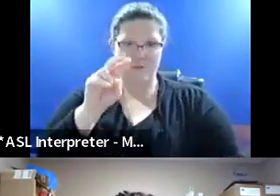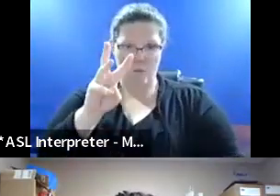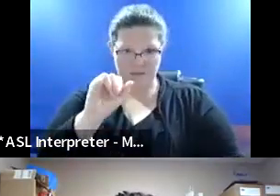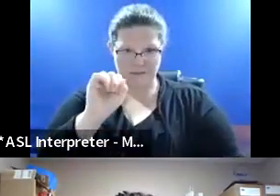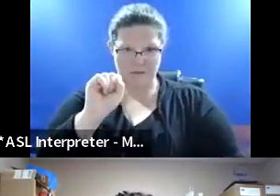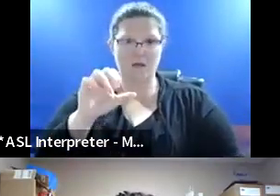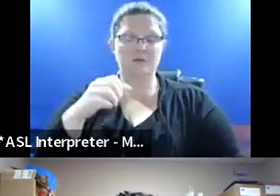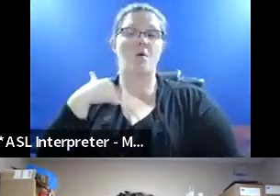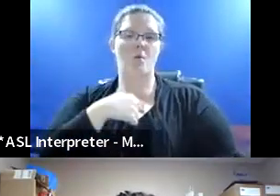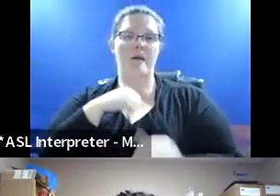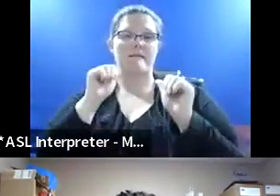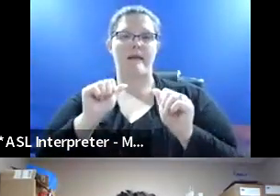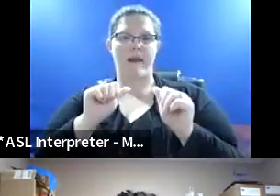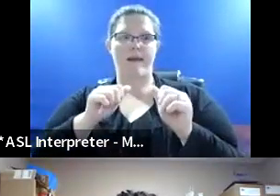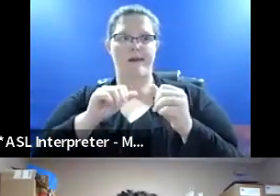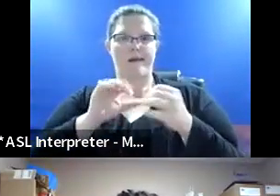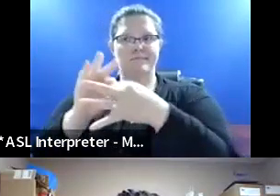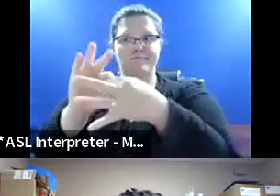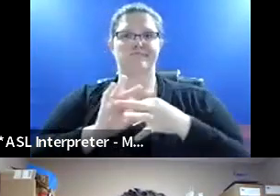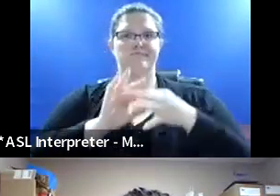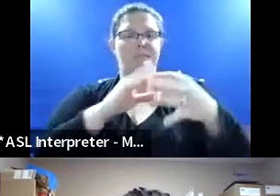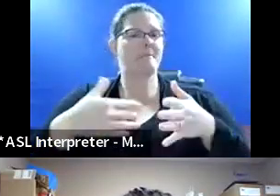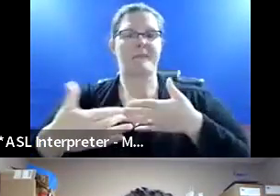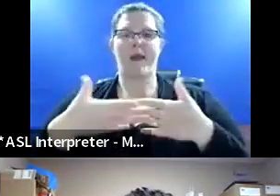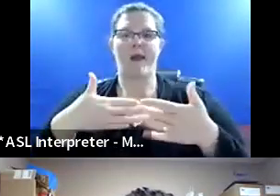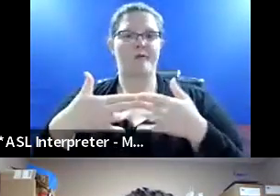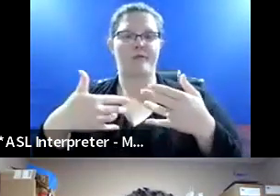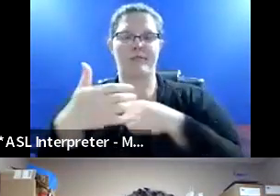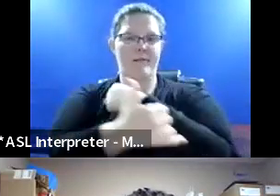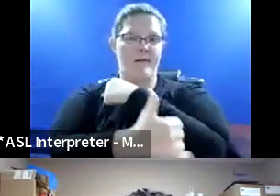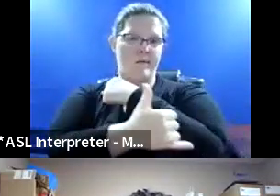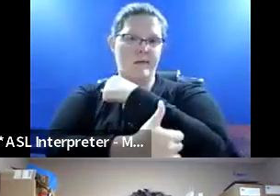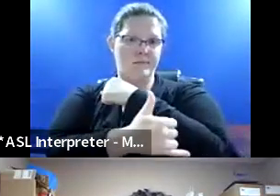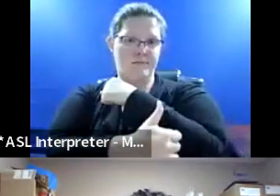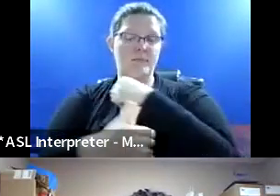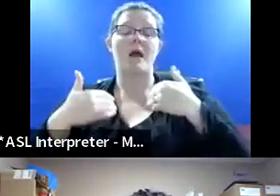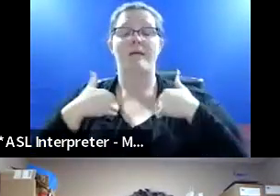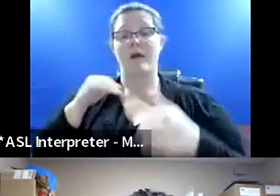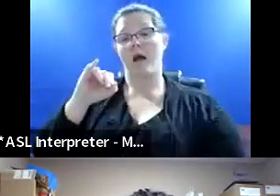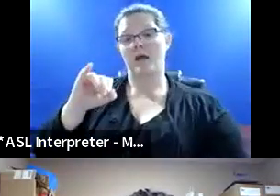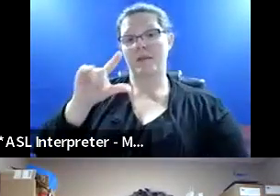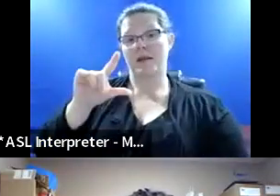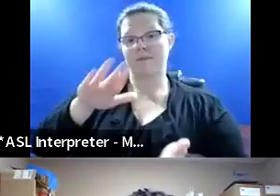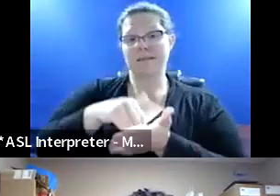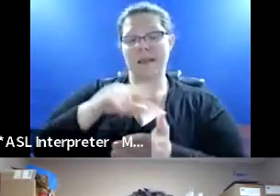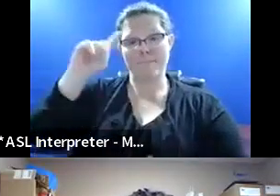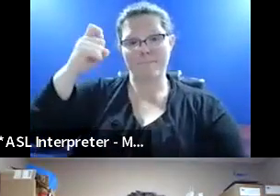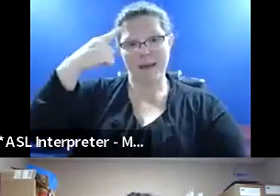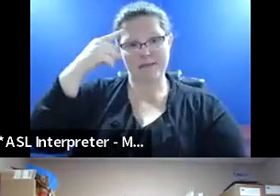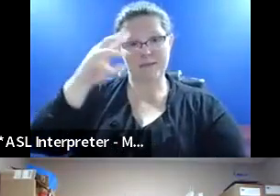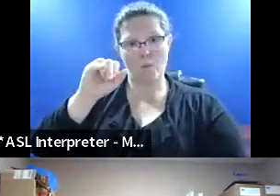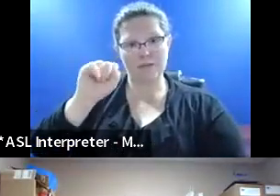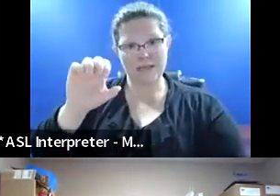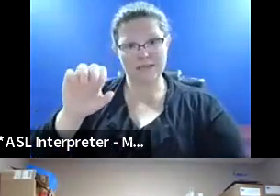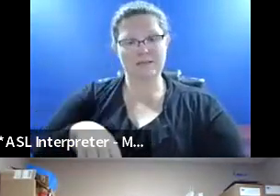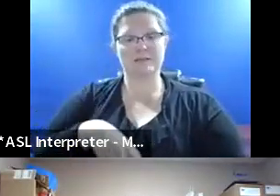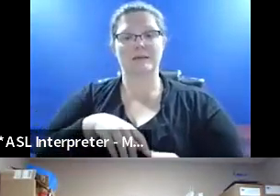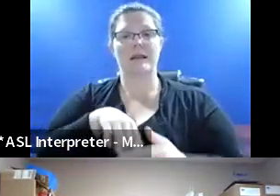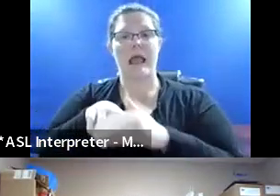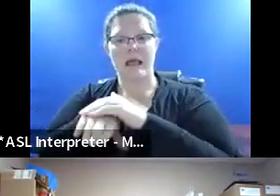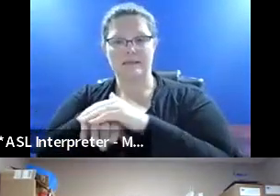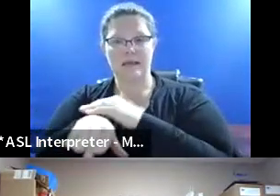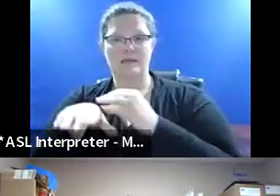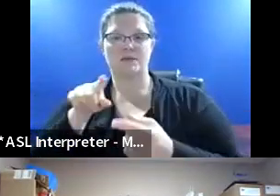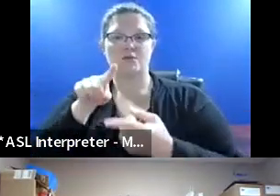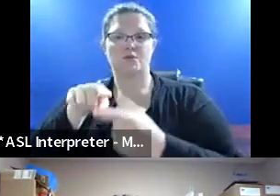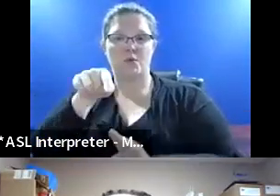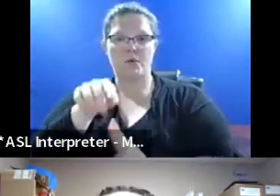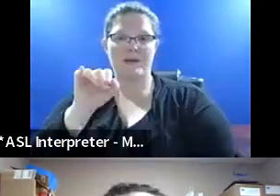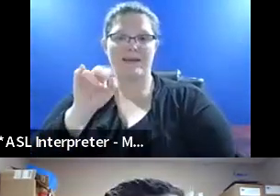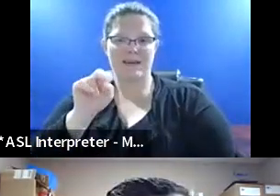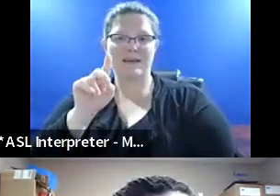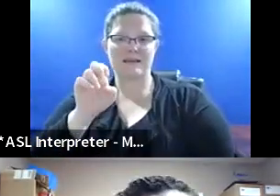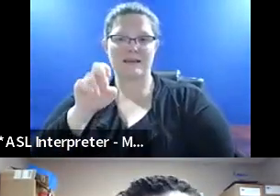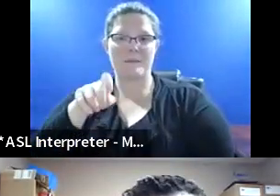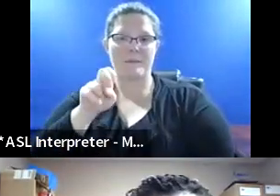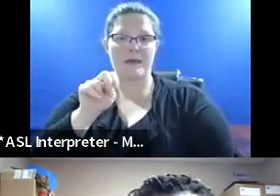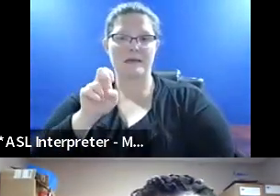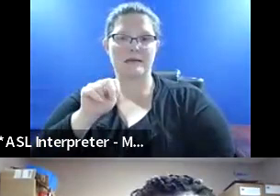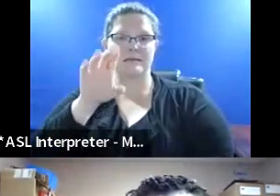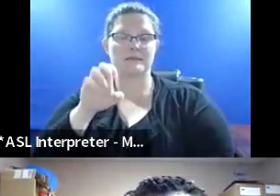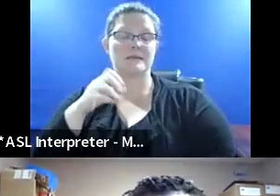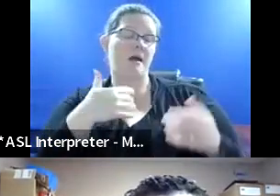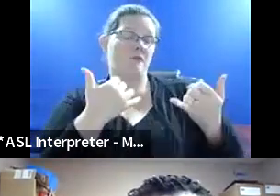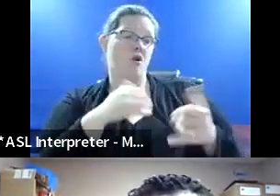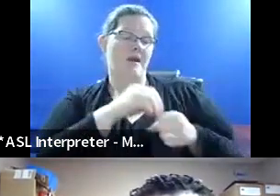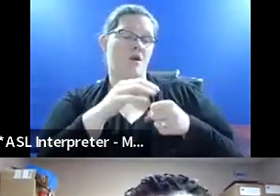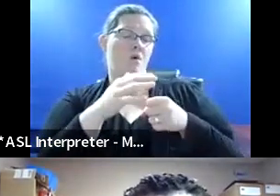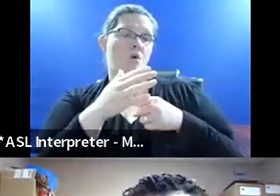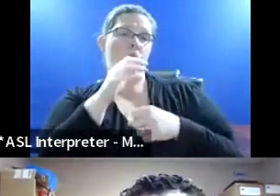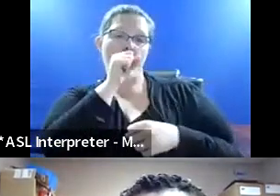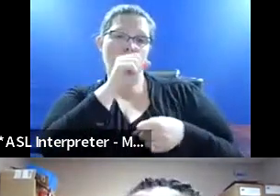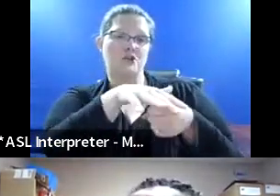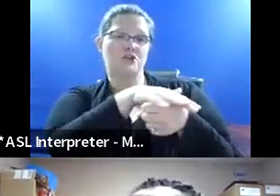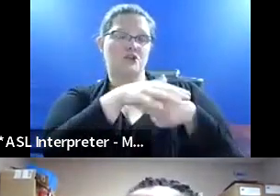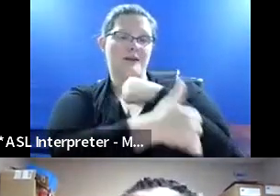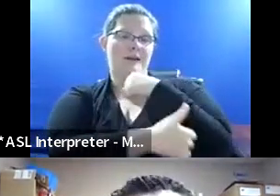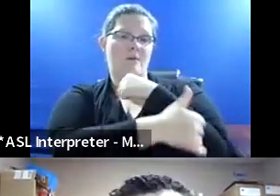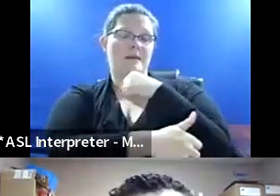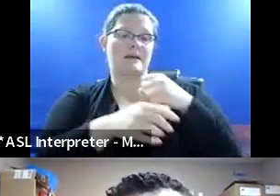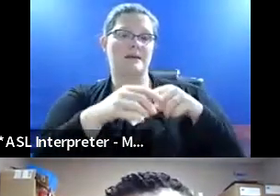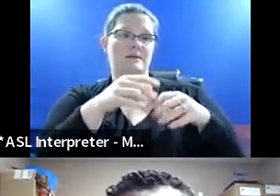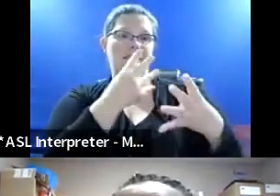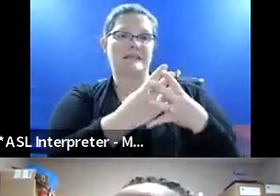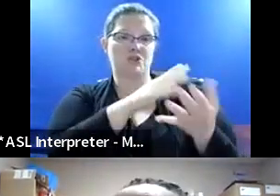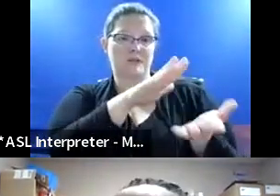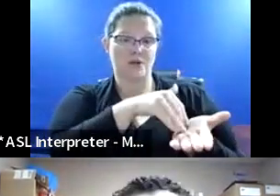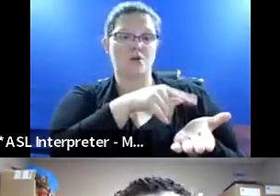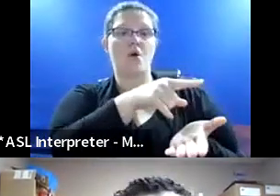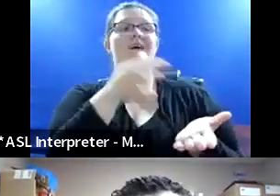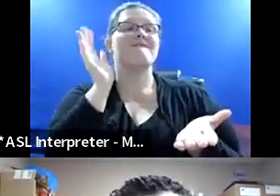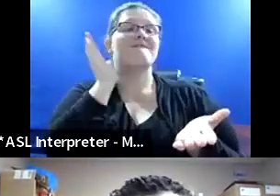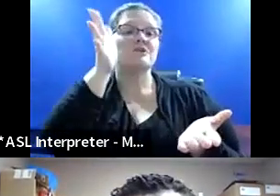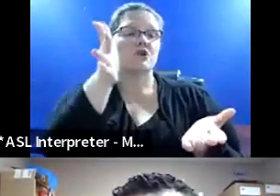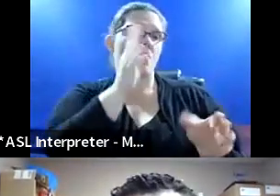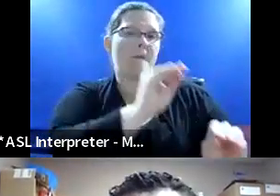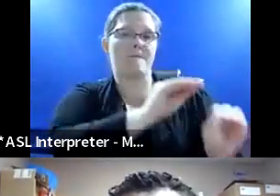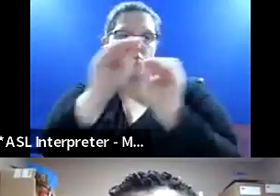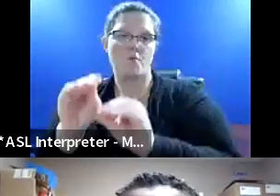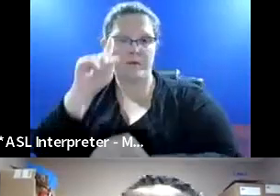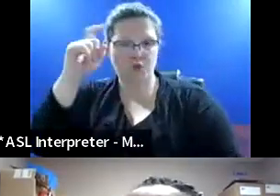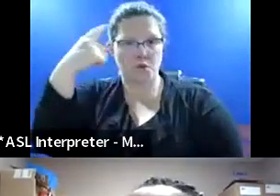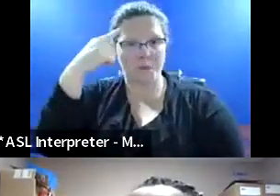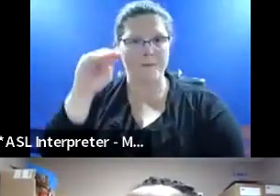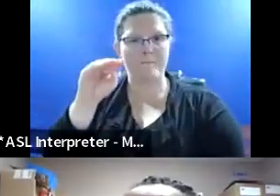IT'S BROADER SCOPE OF WHAT I WANT TO TALK ABOUT IS INDEPENDENT LIVING NETWORK AS A WHOLE. THE STATE OF WISCONSIN HAS EIGHT INDEPENDENT LIVING CENTERS THAT PROVIDE COVERAGE TO EVERY SINGLE COUNTY WITHIN THE STATE AND A COALITION MEETS TOGETHER REGULARLY TO TALK ABOUT PROGRAMMING OR ADVOCACY OR THING THAT'S WE DO.